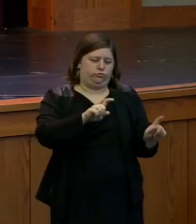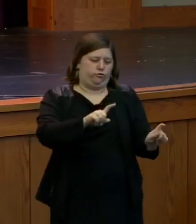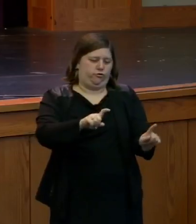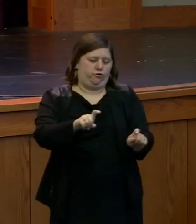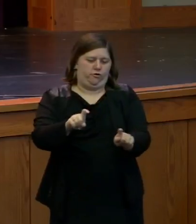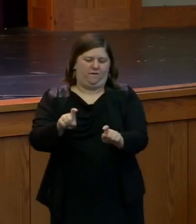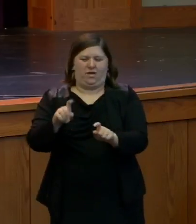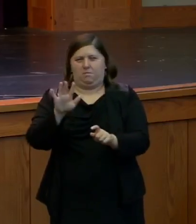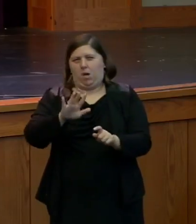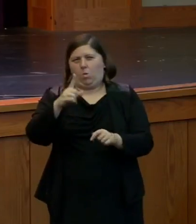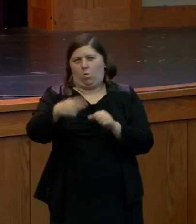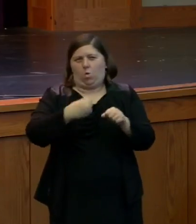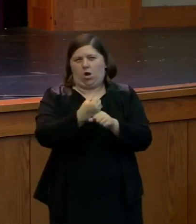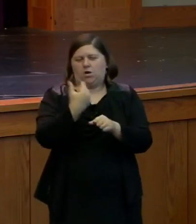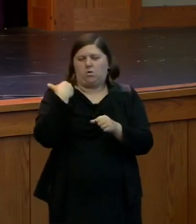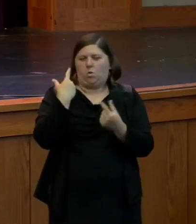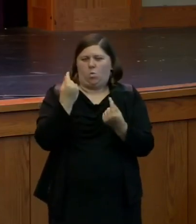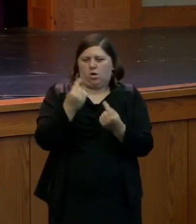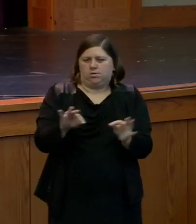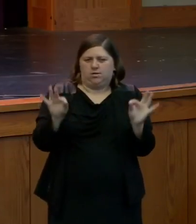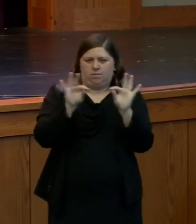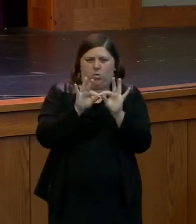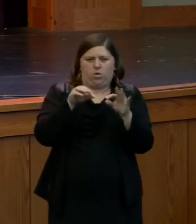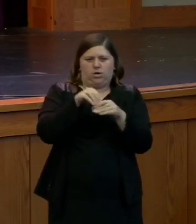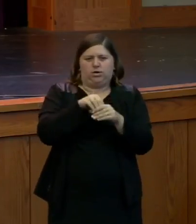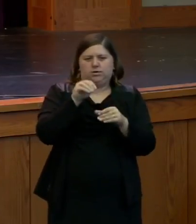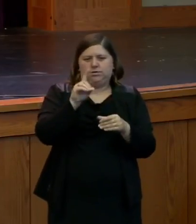ABOUT A YEAR AGO ABOUT WHAT WAS IMPORTANT IN THE CITY.